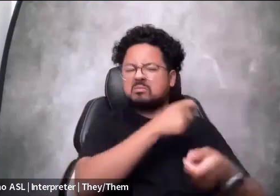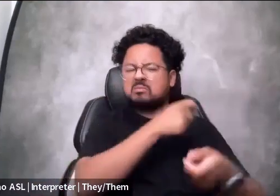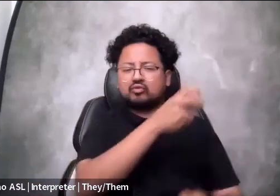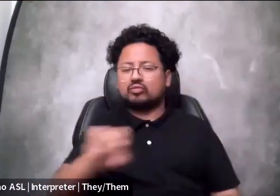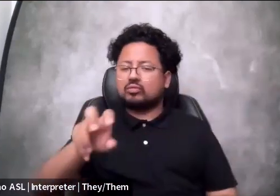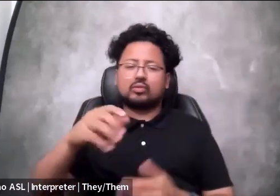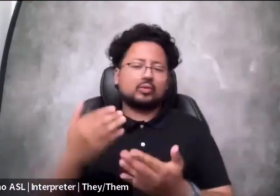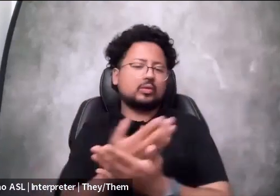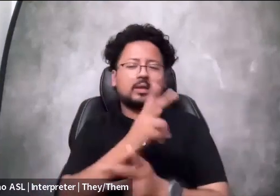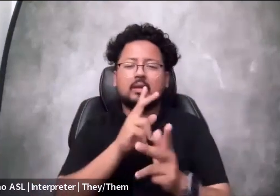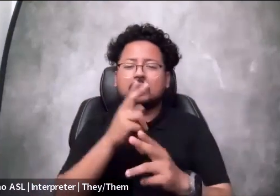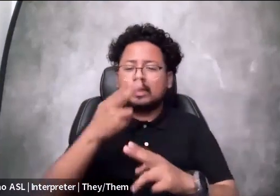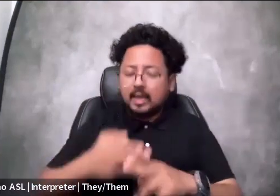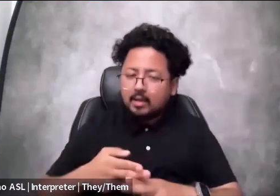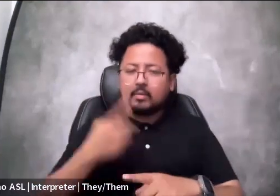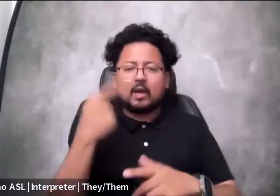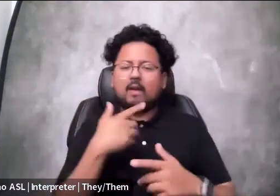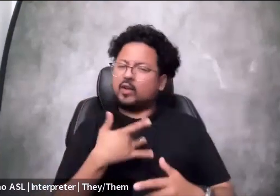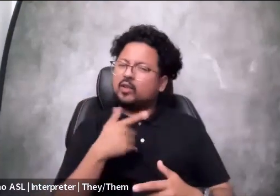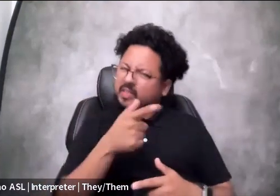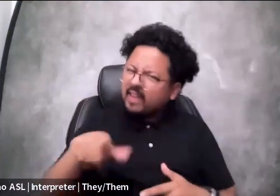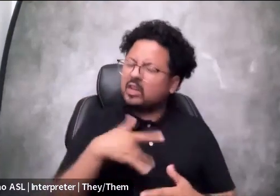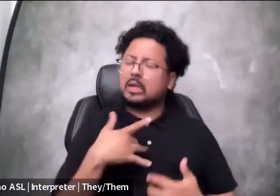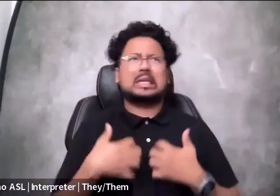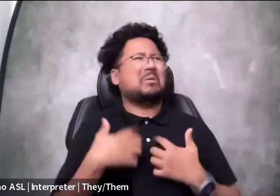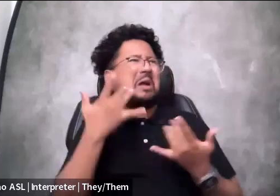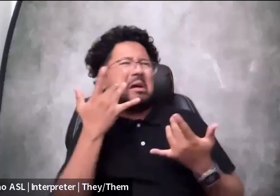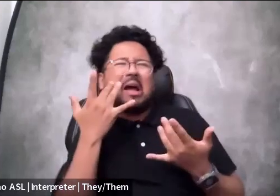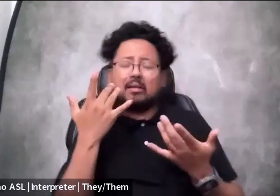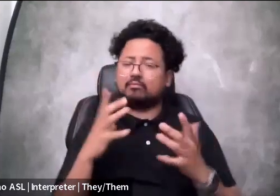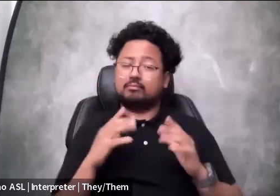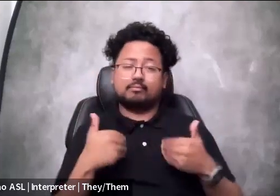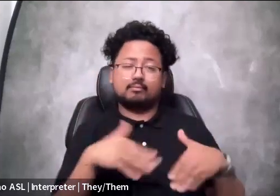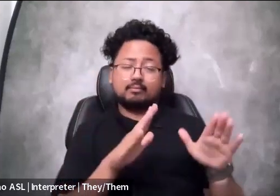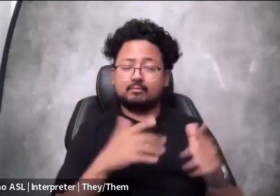discomfort in people and I want them to feel that discomfort that is very trans and go ahead, get used to it.